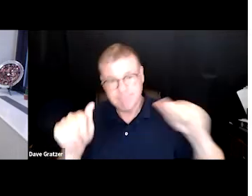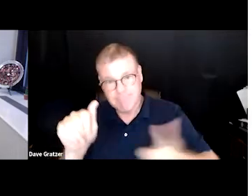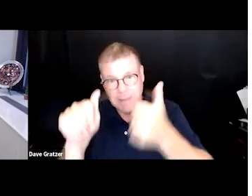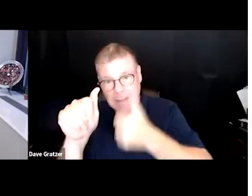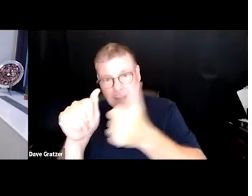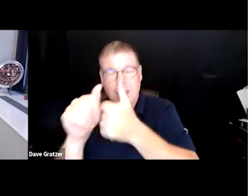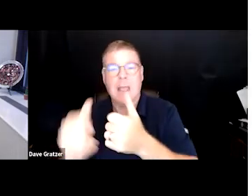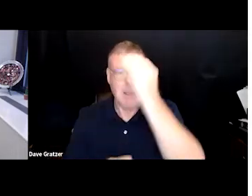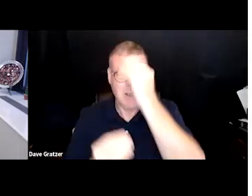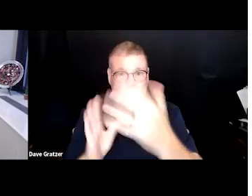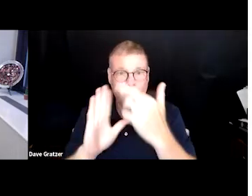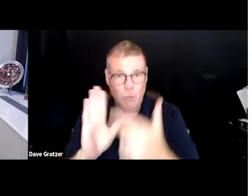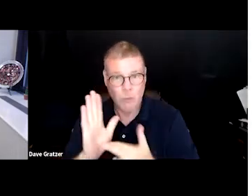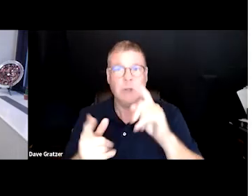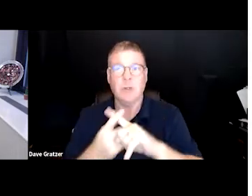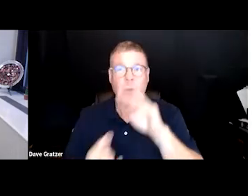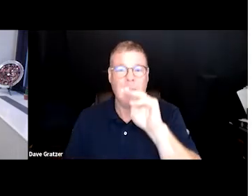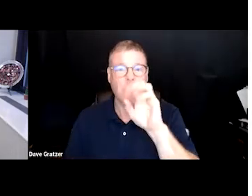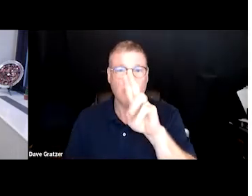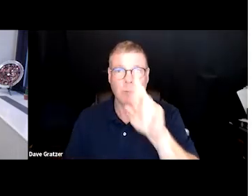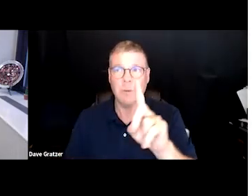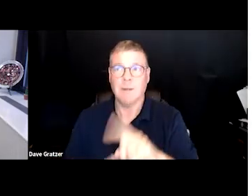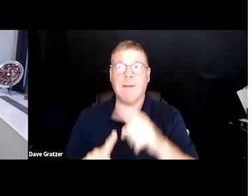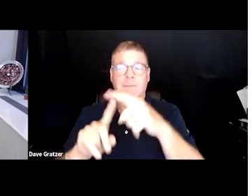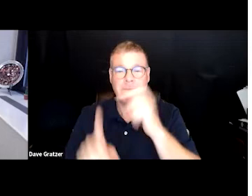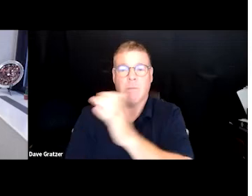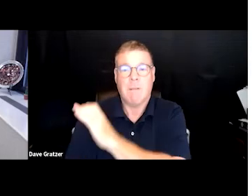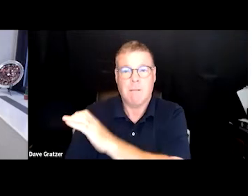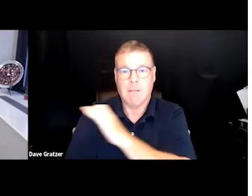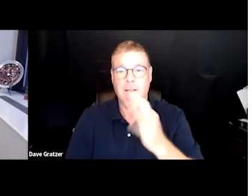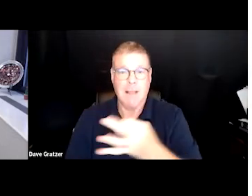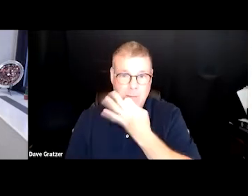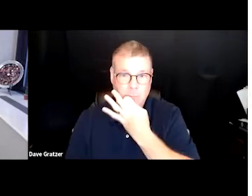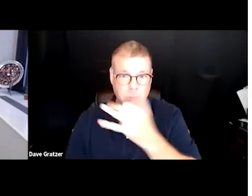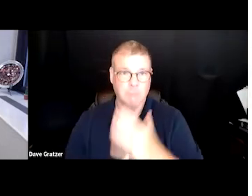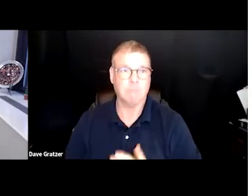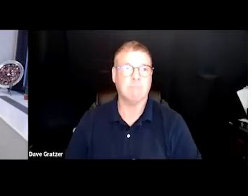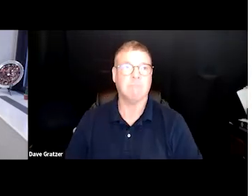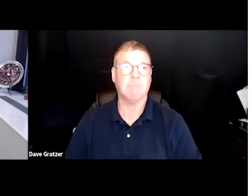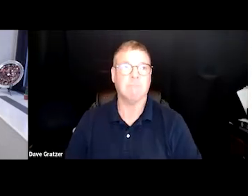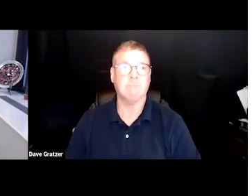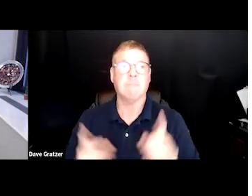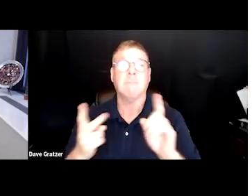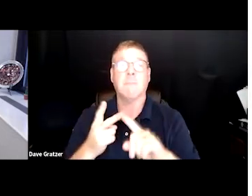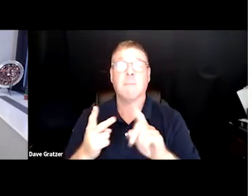on medications for opioid use disorder derived from clinical experts on the topic. We also learned, of course,